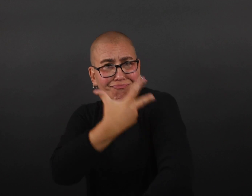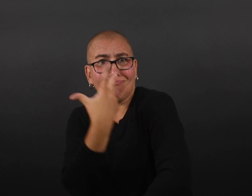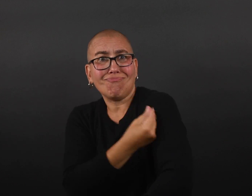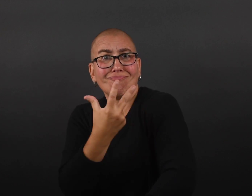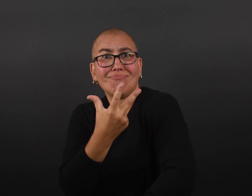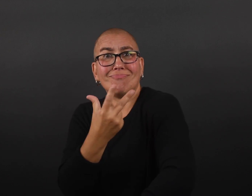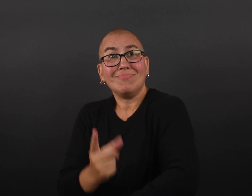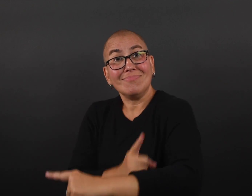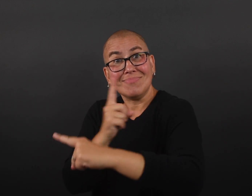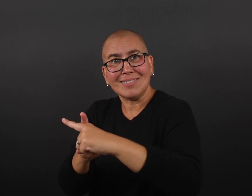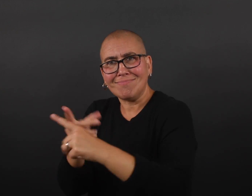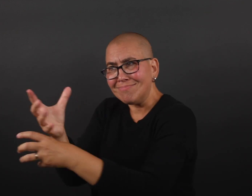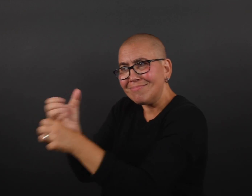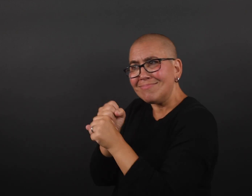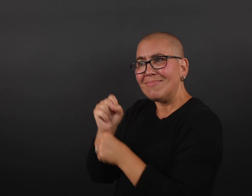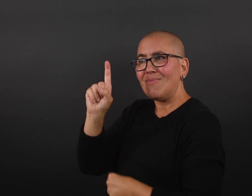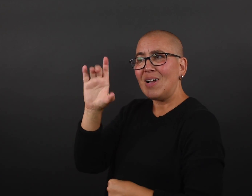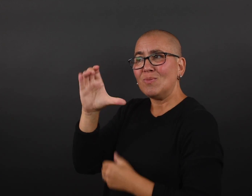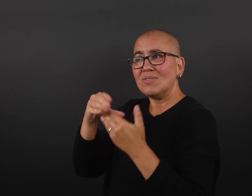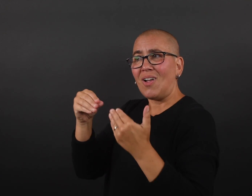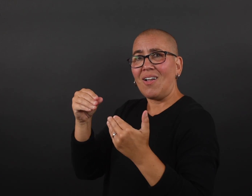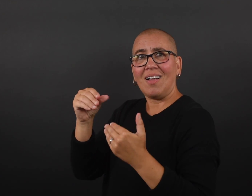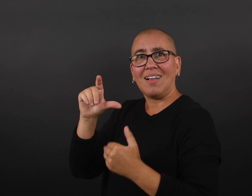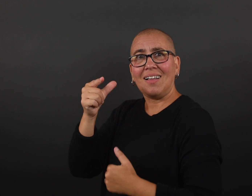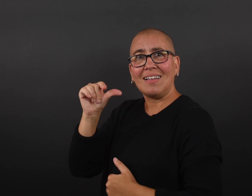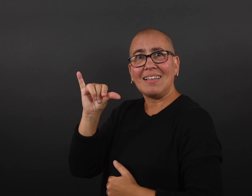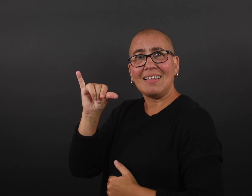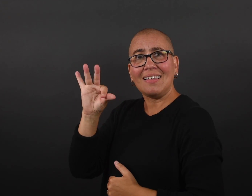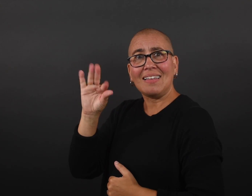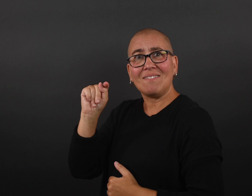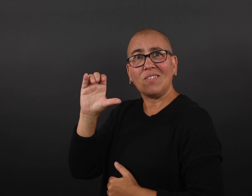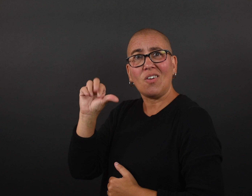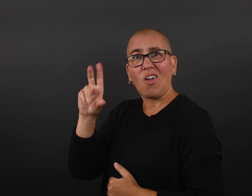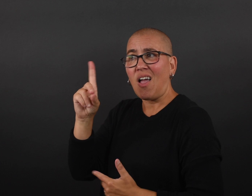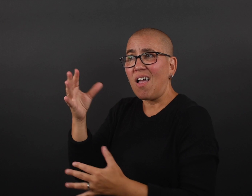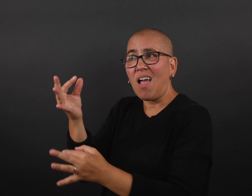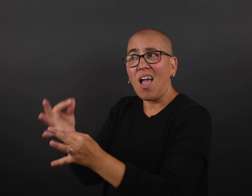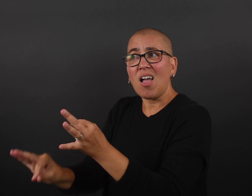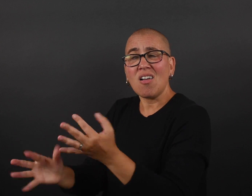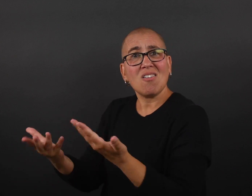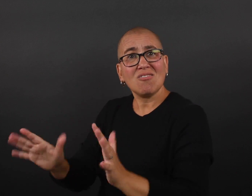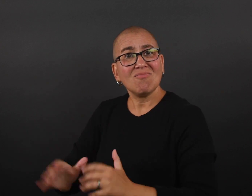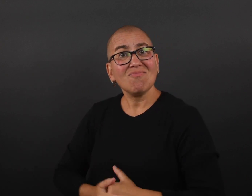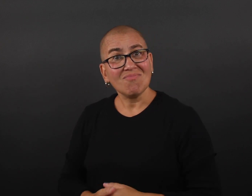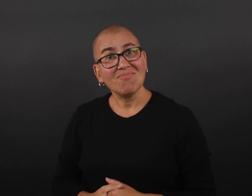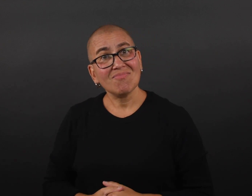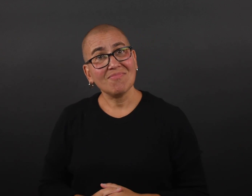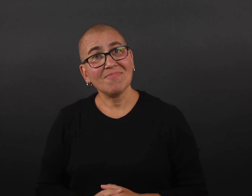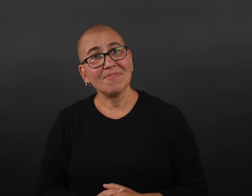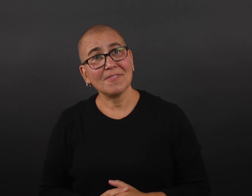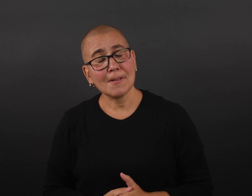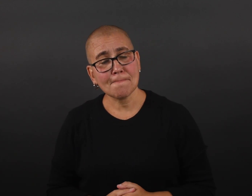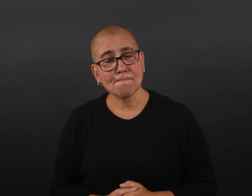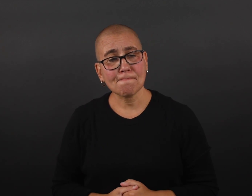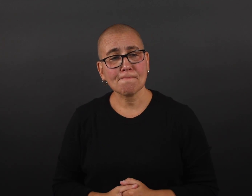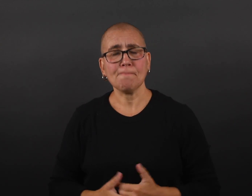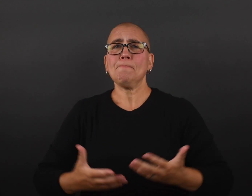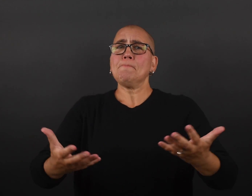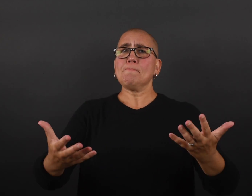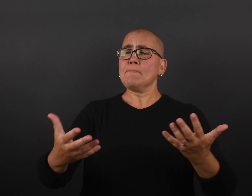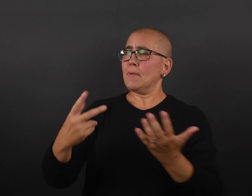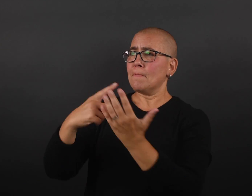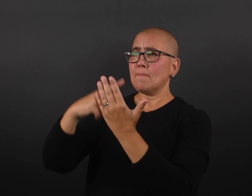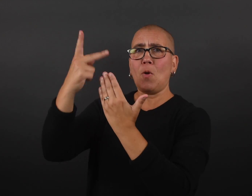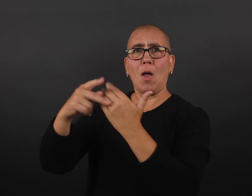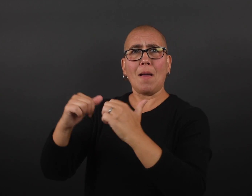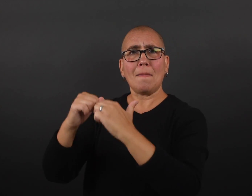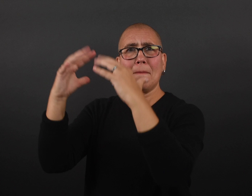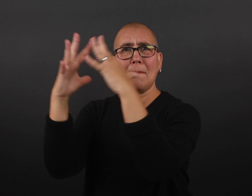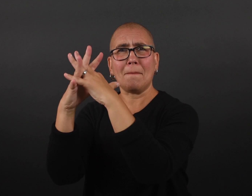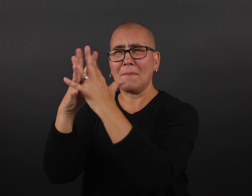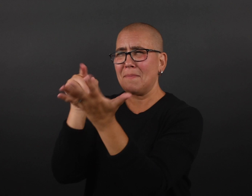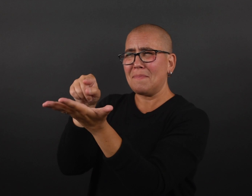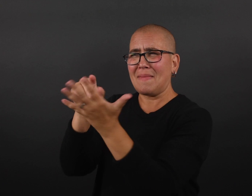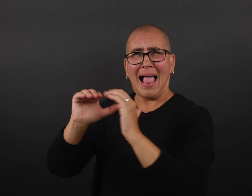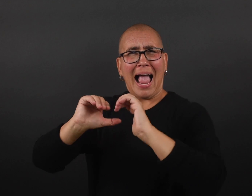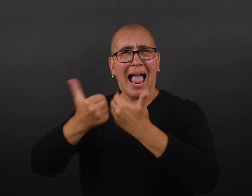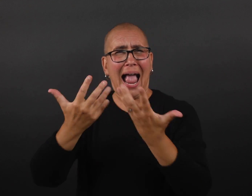Simple as that.”